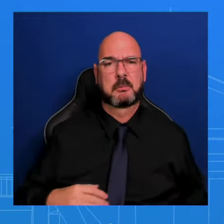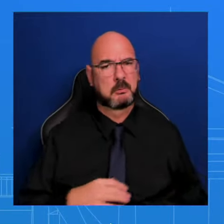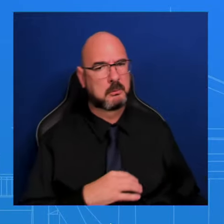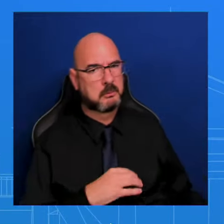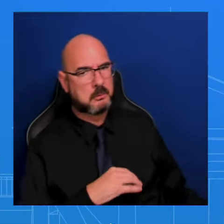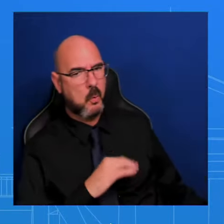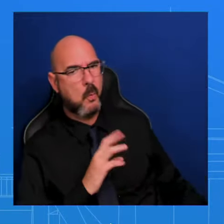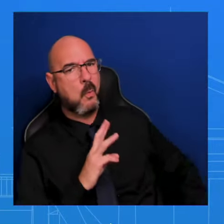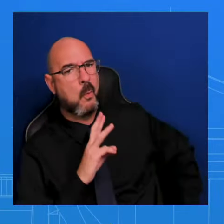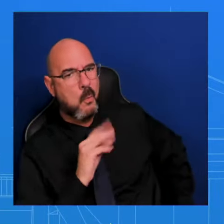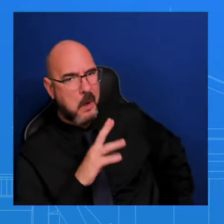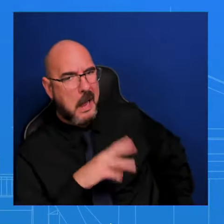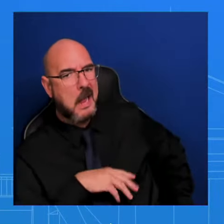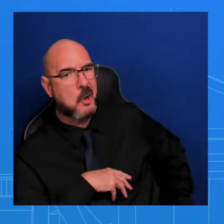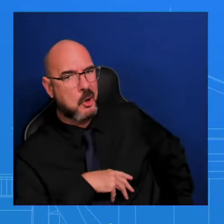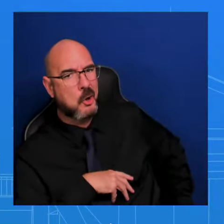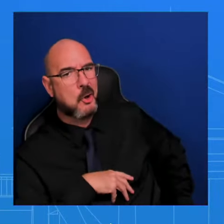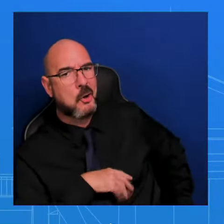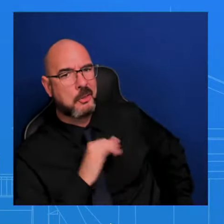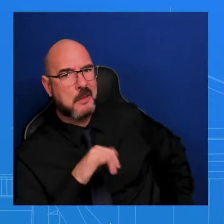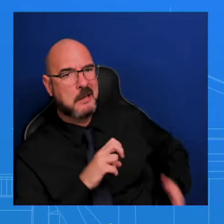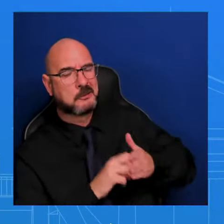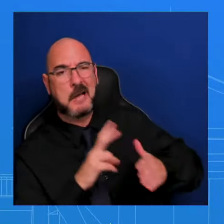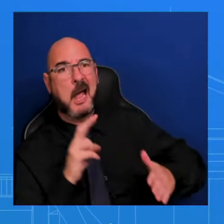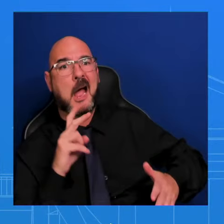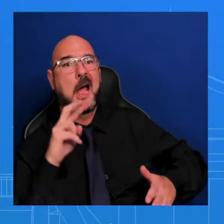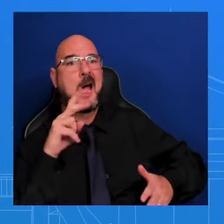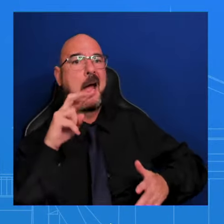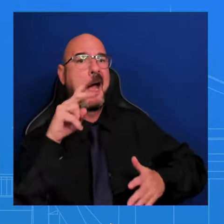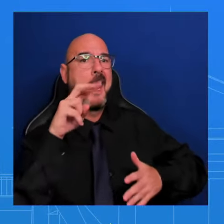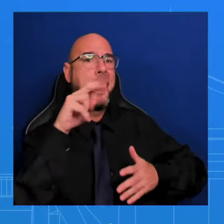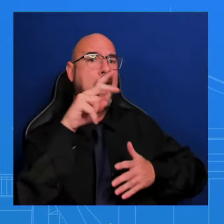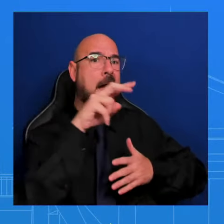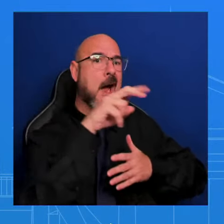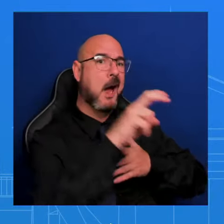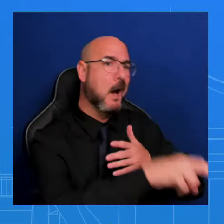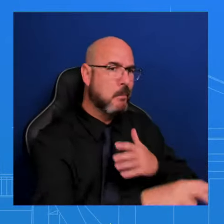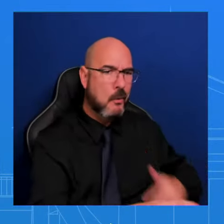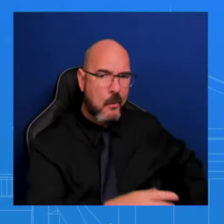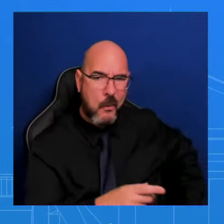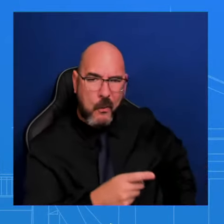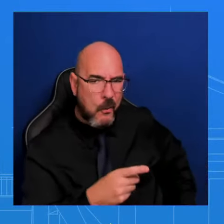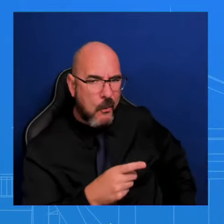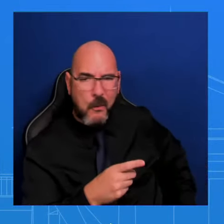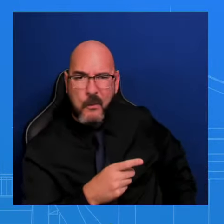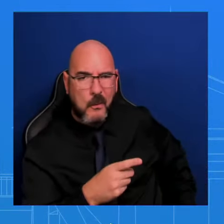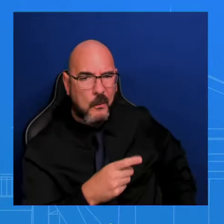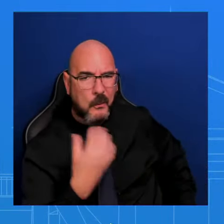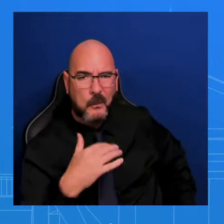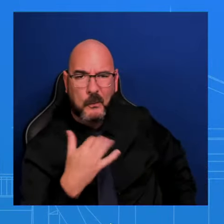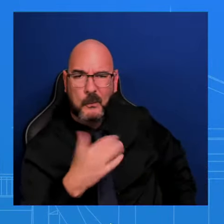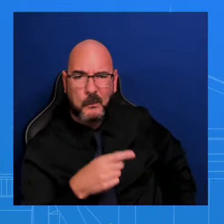I'm not going to speak into that type of hypothetical. It sounds like a hypothetical that you're asking me. So, certainly, I'm not going to wade in -- weigh in to this.